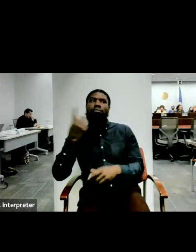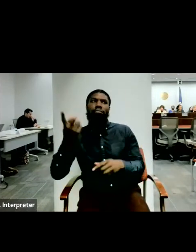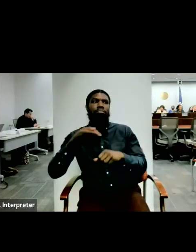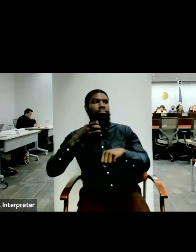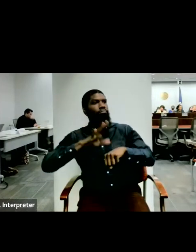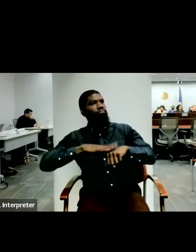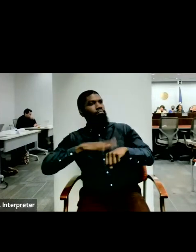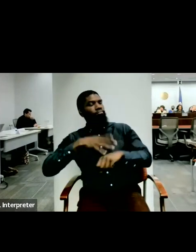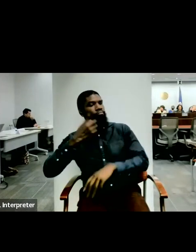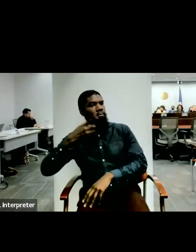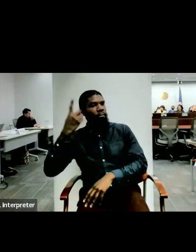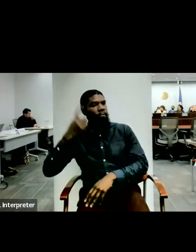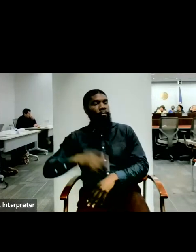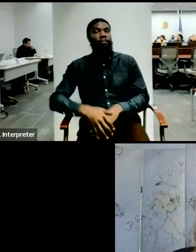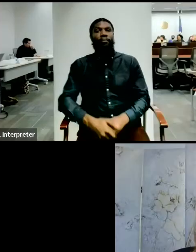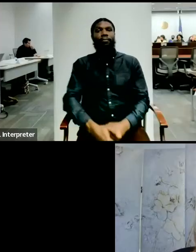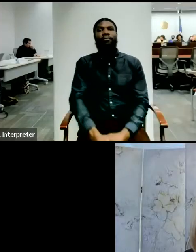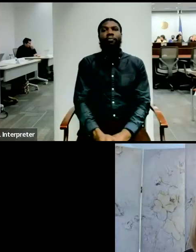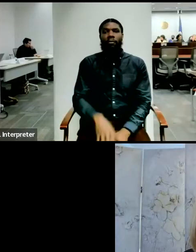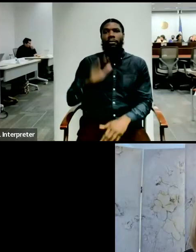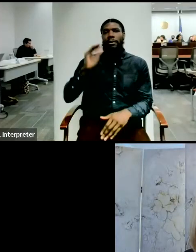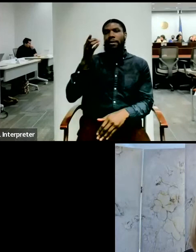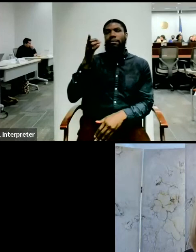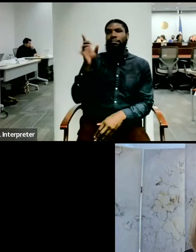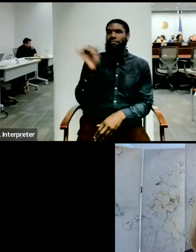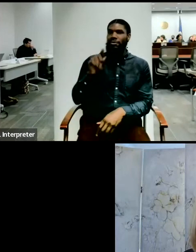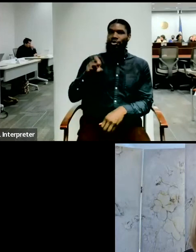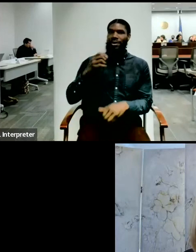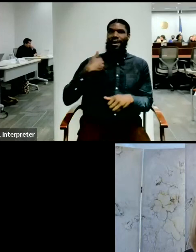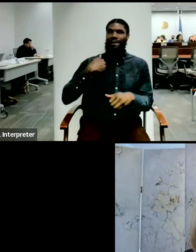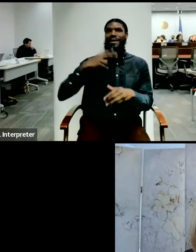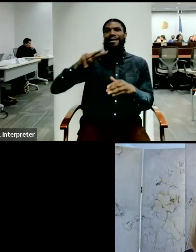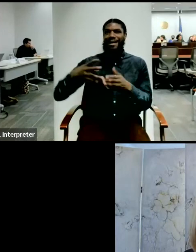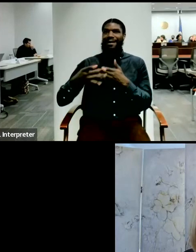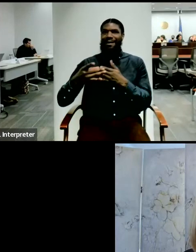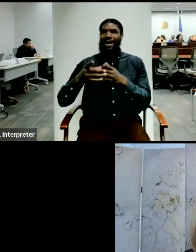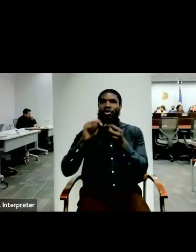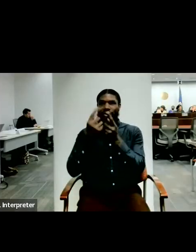Sounds like we should do a second guide of translation for HR for employees and